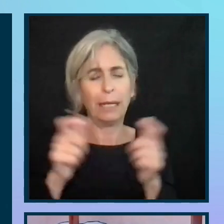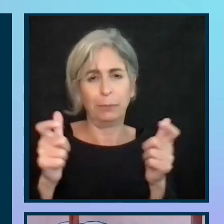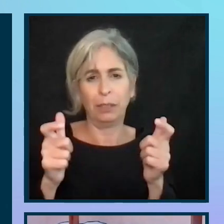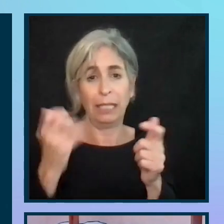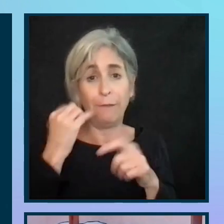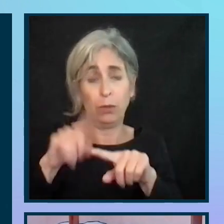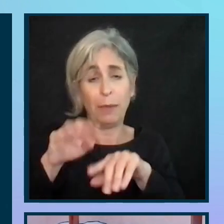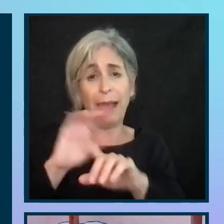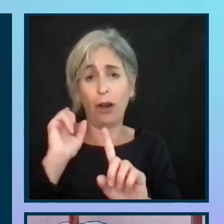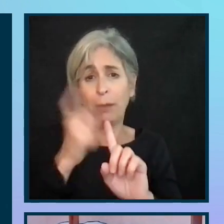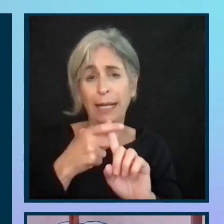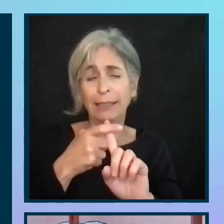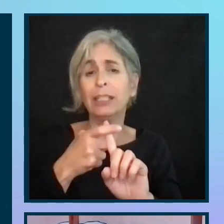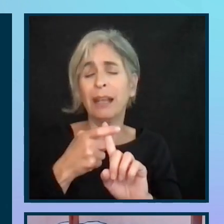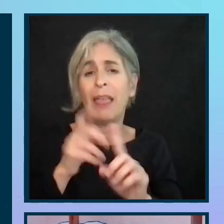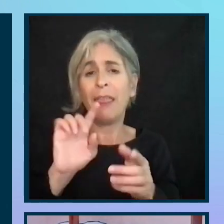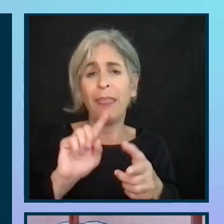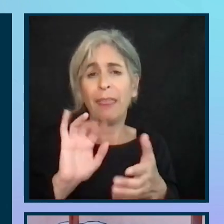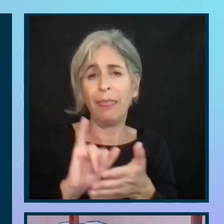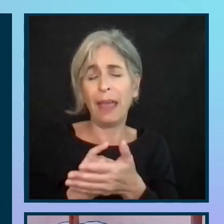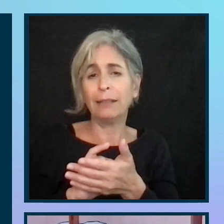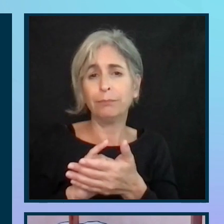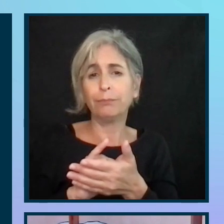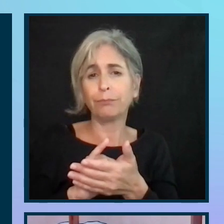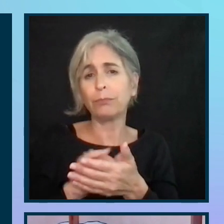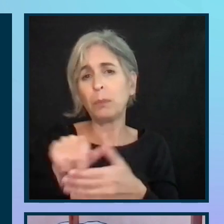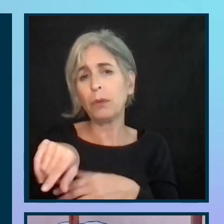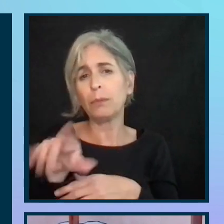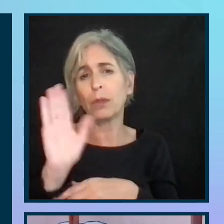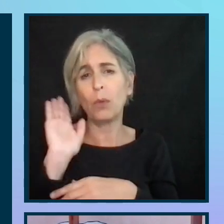we're gonna leverage efficiencies,